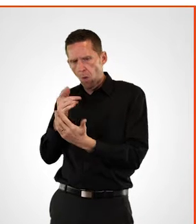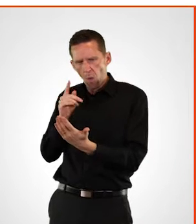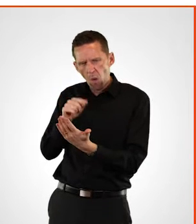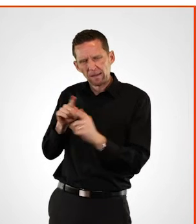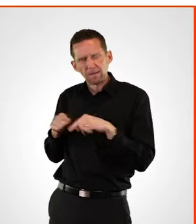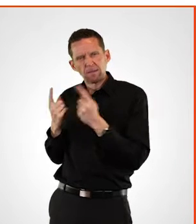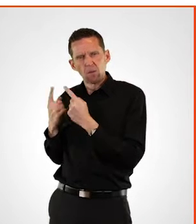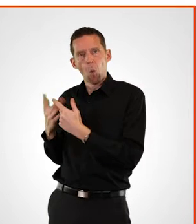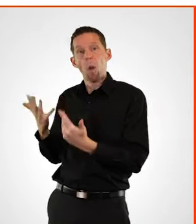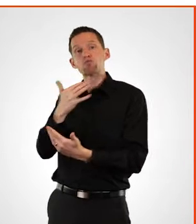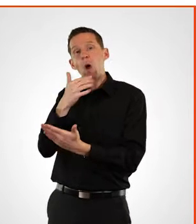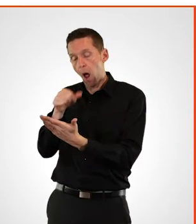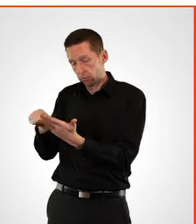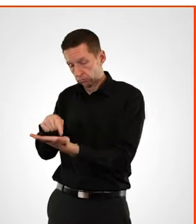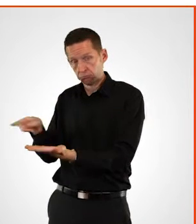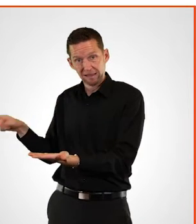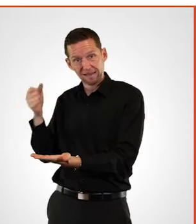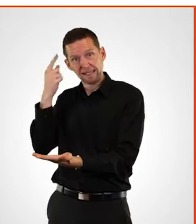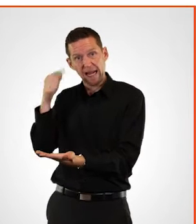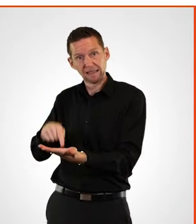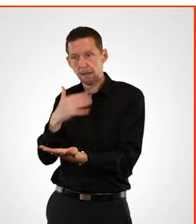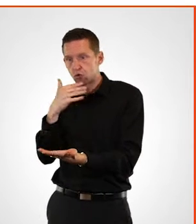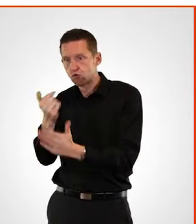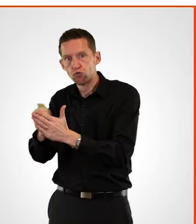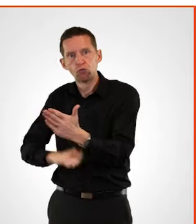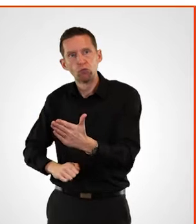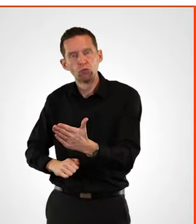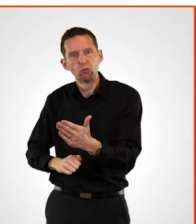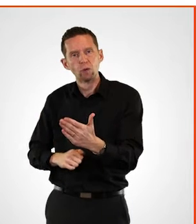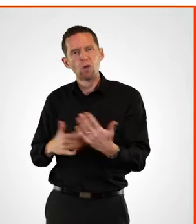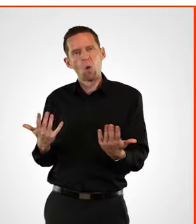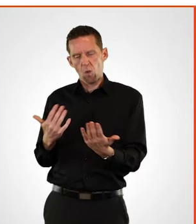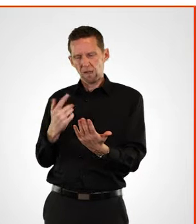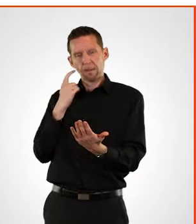and price tags so they know what things cost. That they can comply with simple notes,